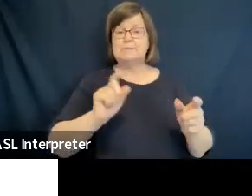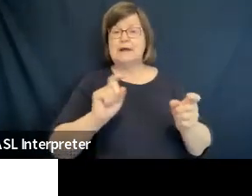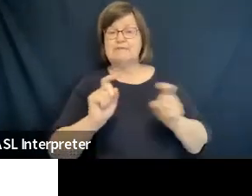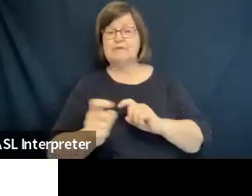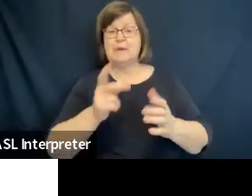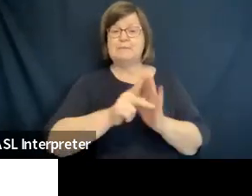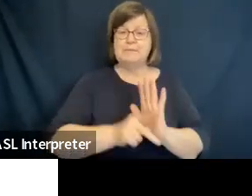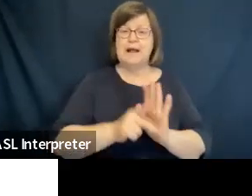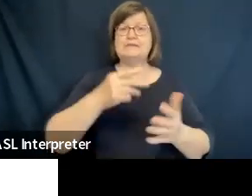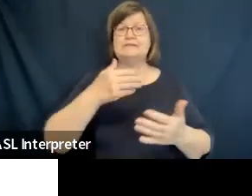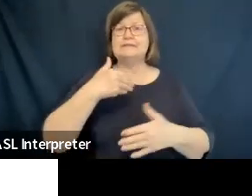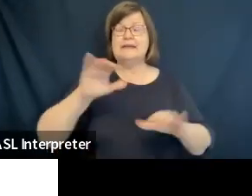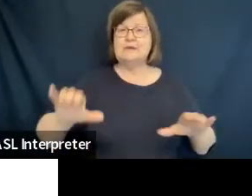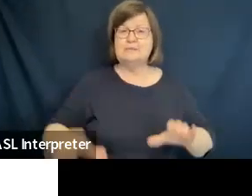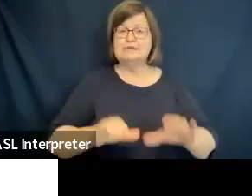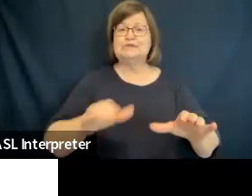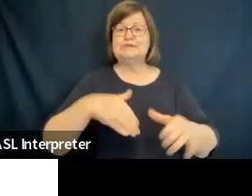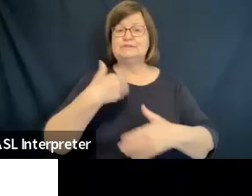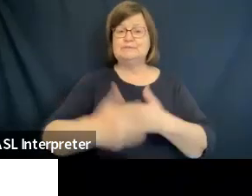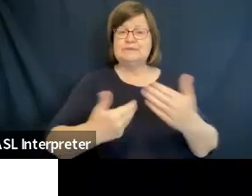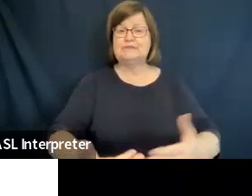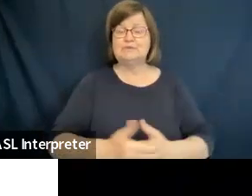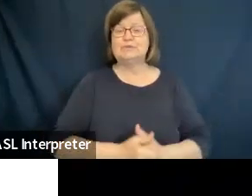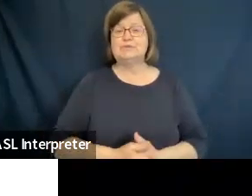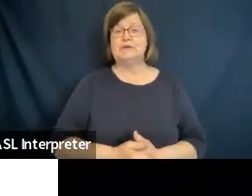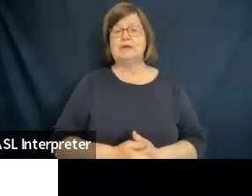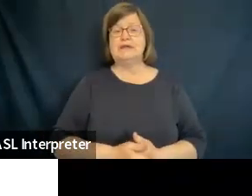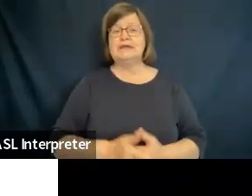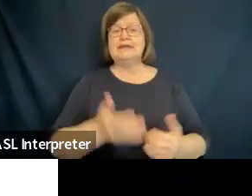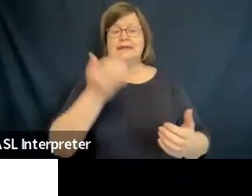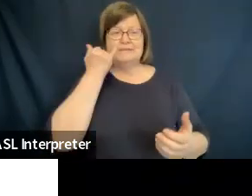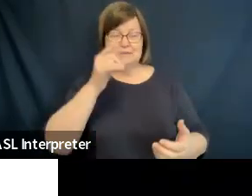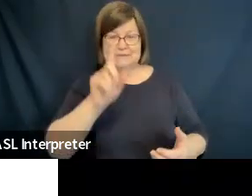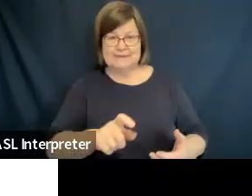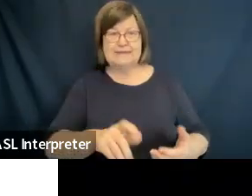and procedures. Adjusting policies, practices and procedures if needed to provide goods,